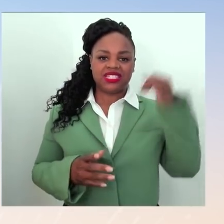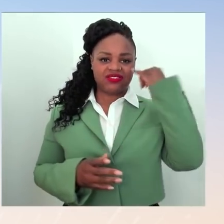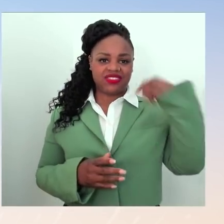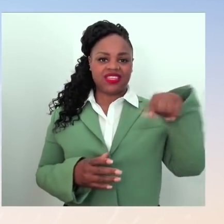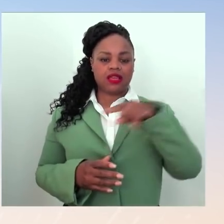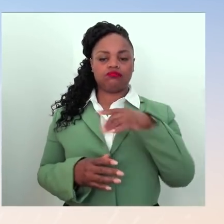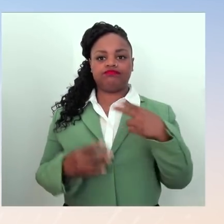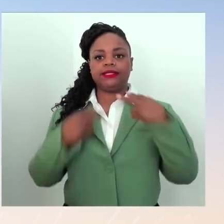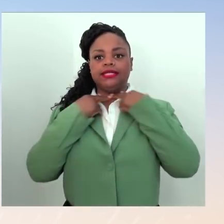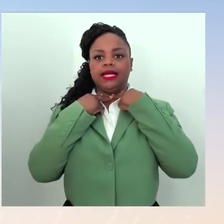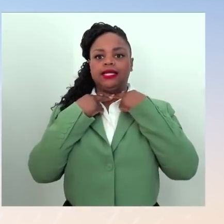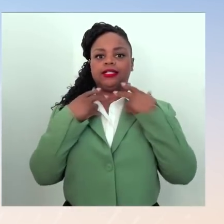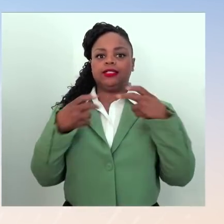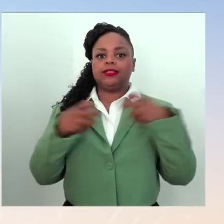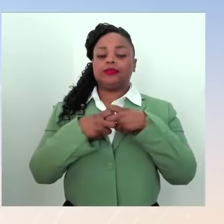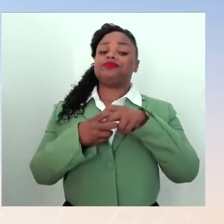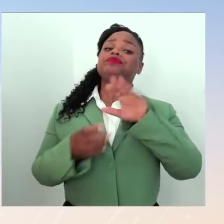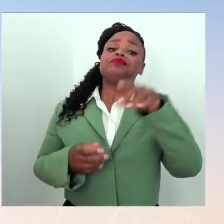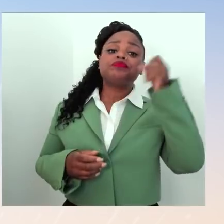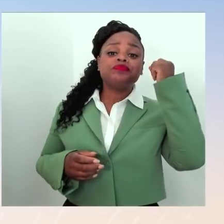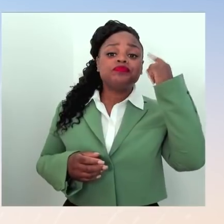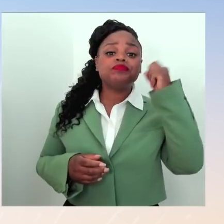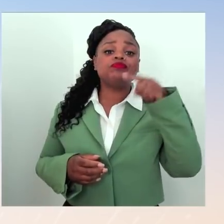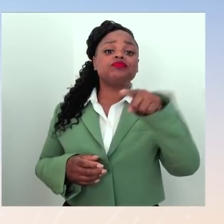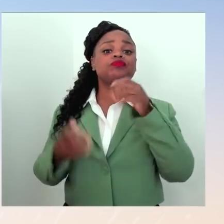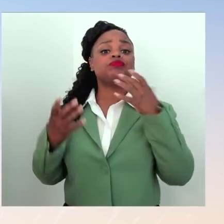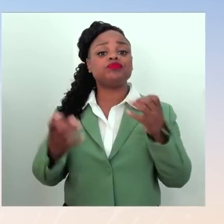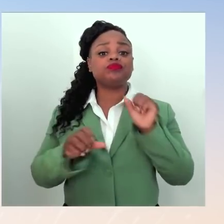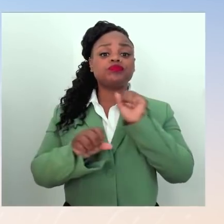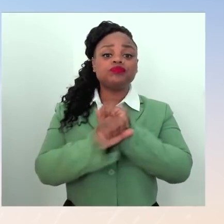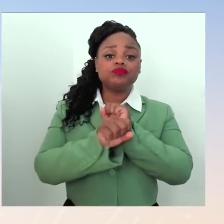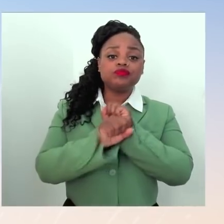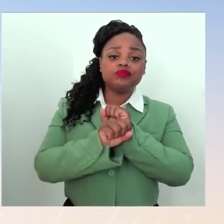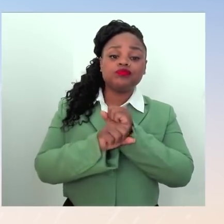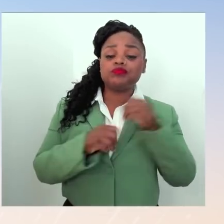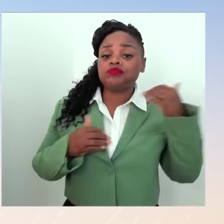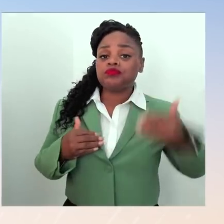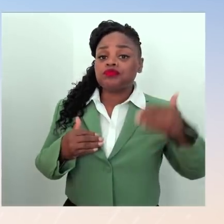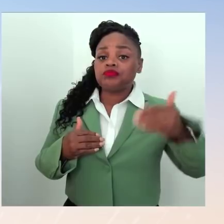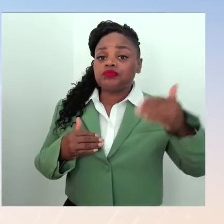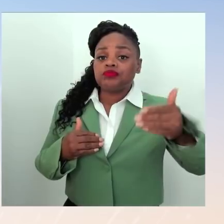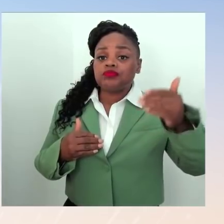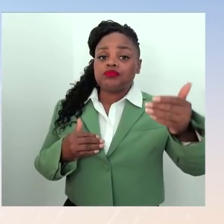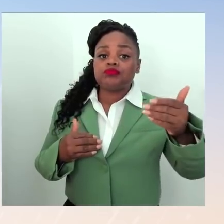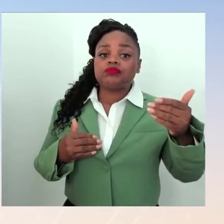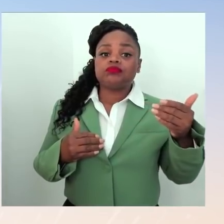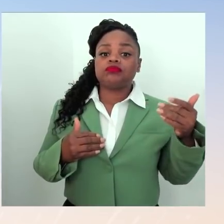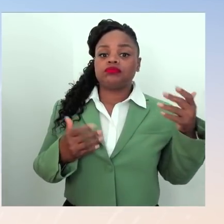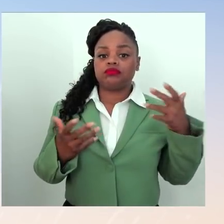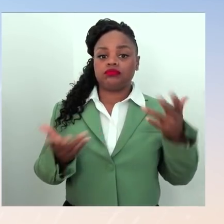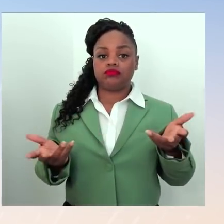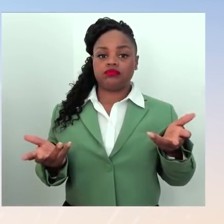but, you know, to what extent does that factor in? And what do you say to Russia in terms of this threat? Ms. Psaki: Well, I think we have been concerned